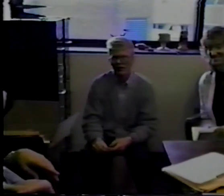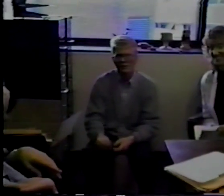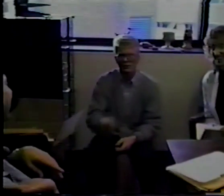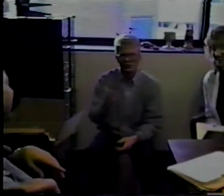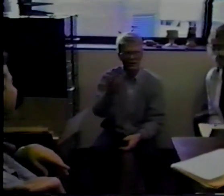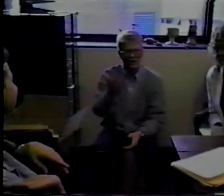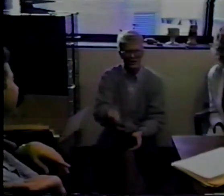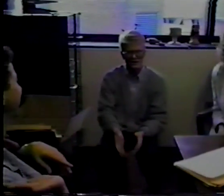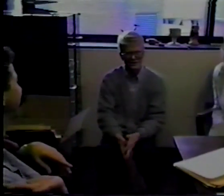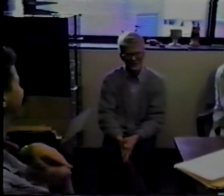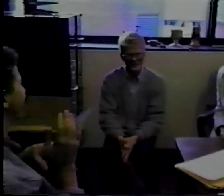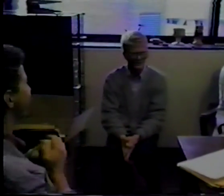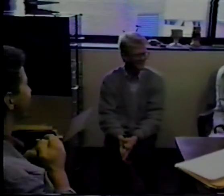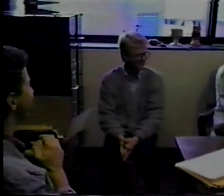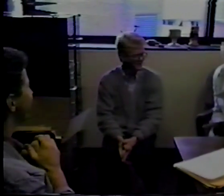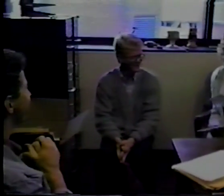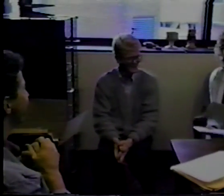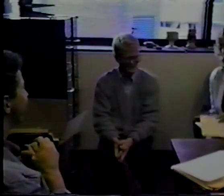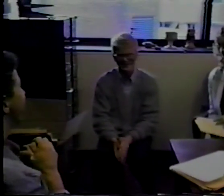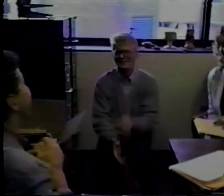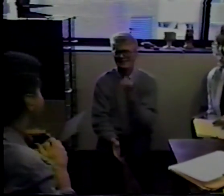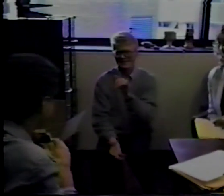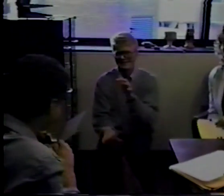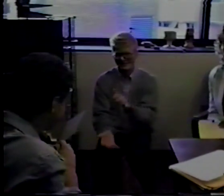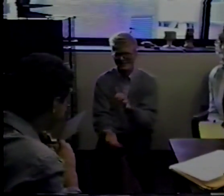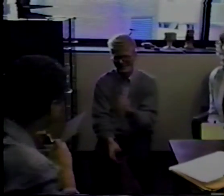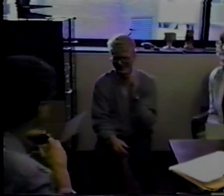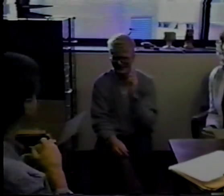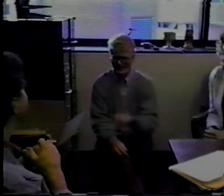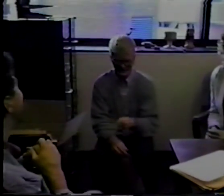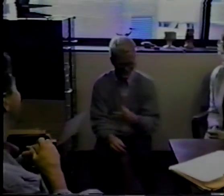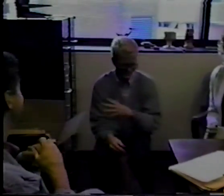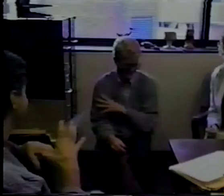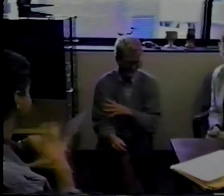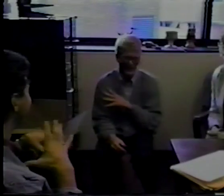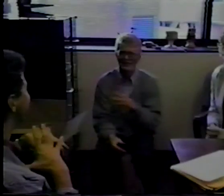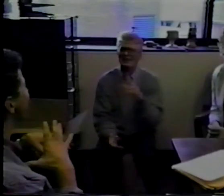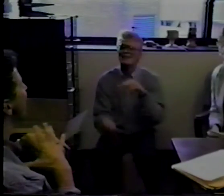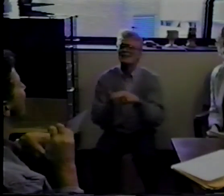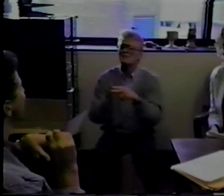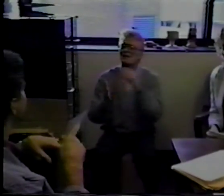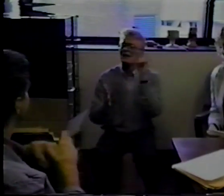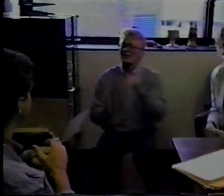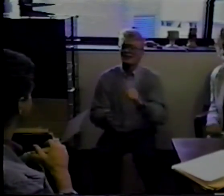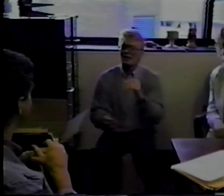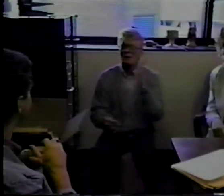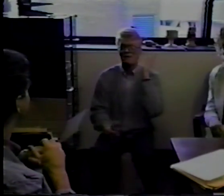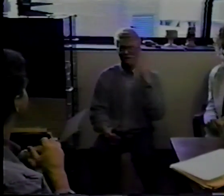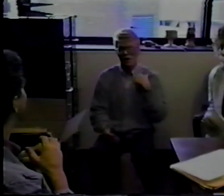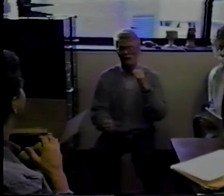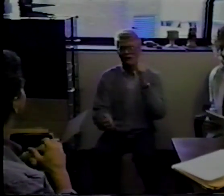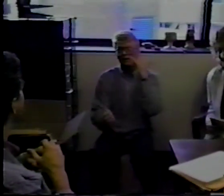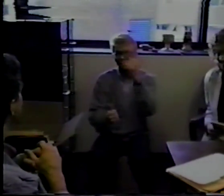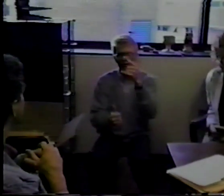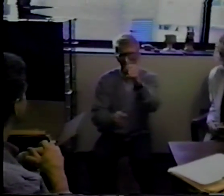Alright, well you can contact Cindy. Professor: Okay (giggle) the last time I tried to do that, Cindy wasn't home (giggle) but